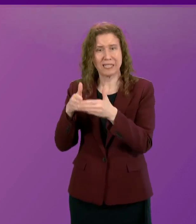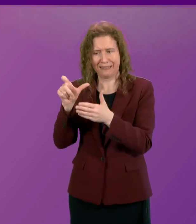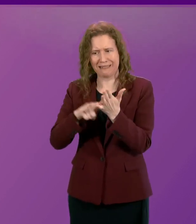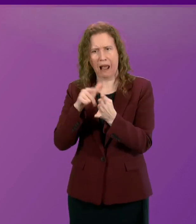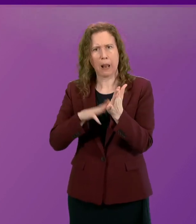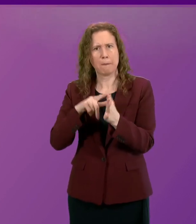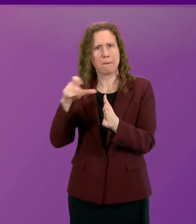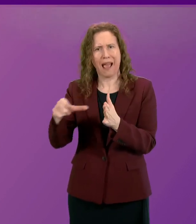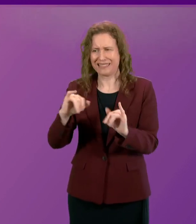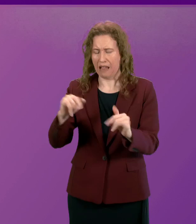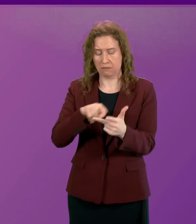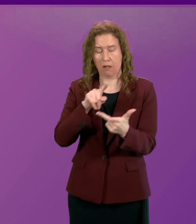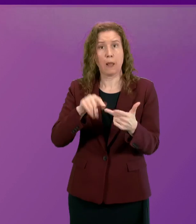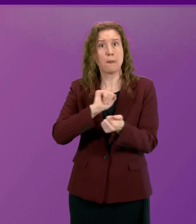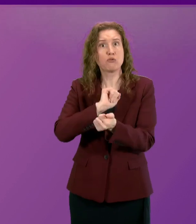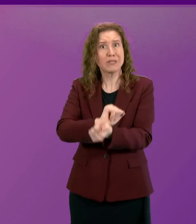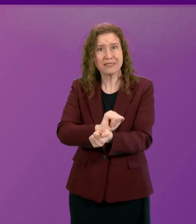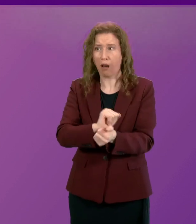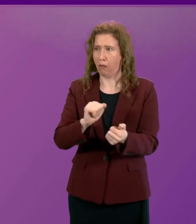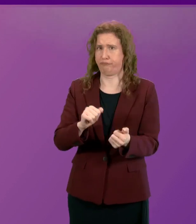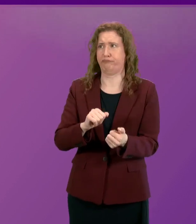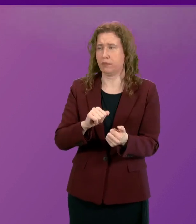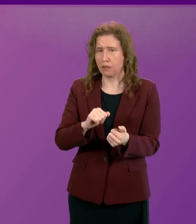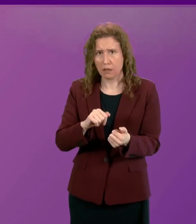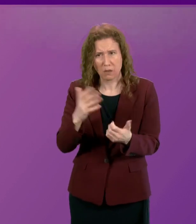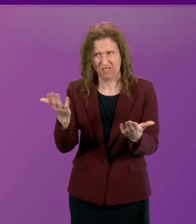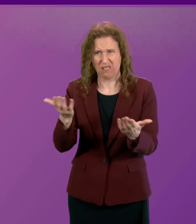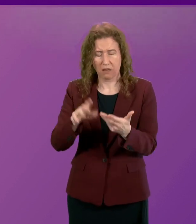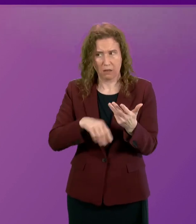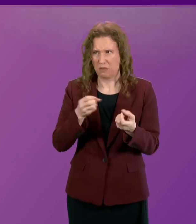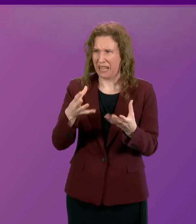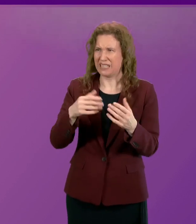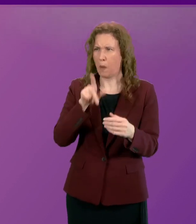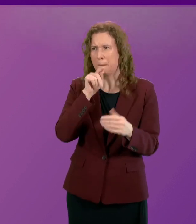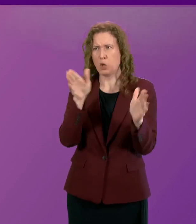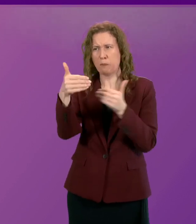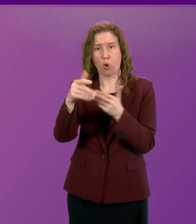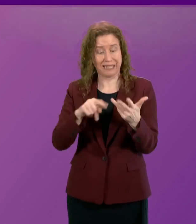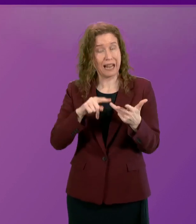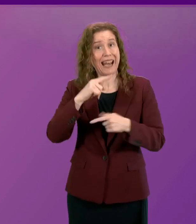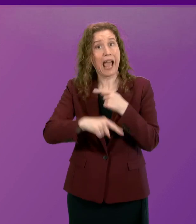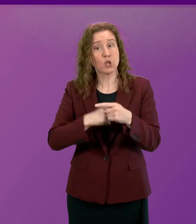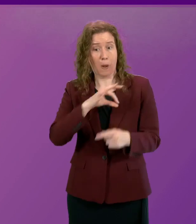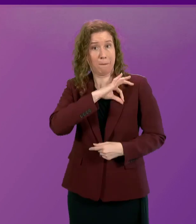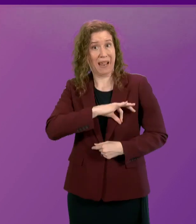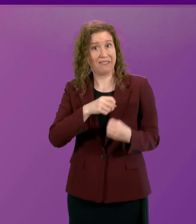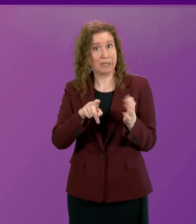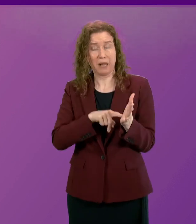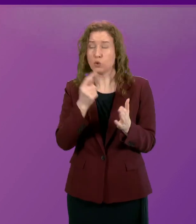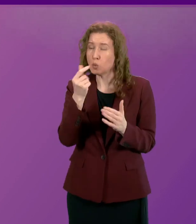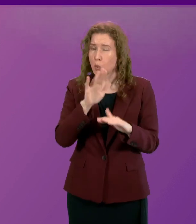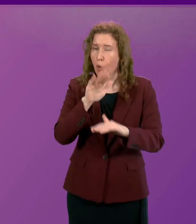prison with bird and bat boxes and an annual benefits bill that will soon top £9 billion.